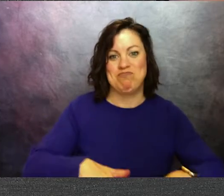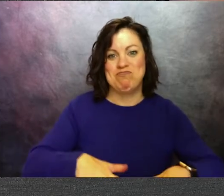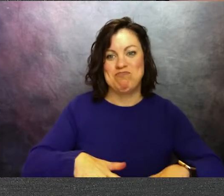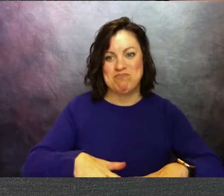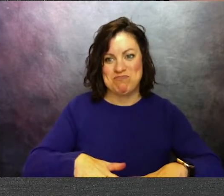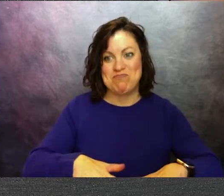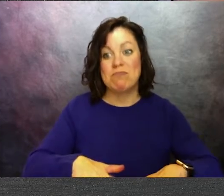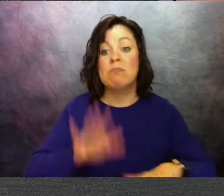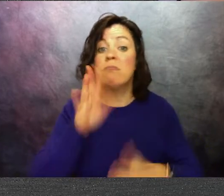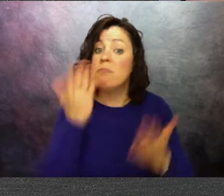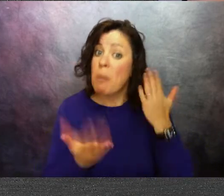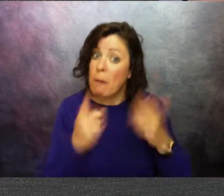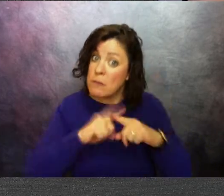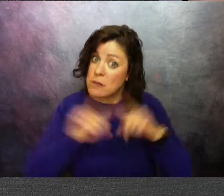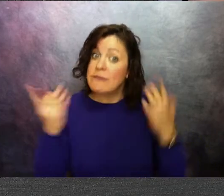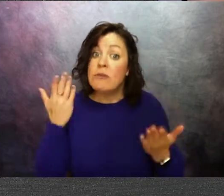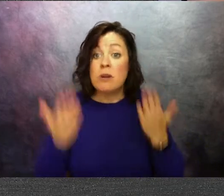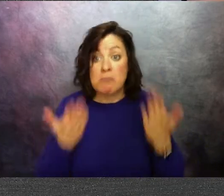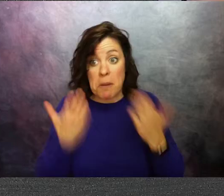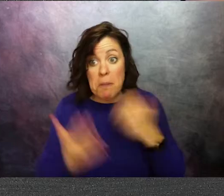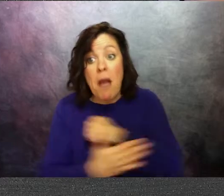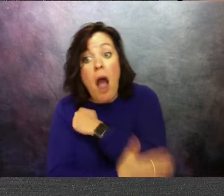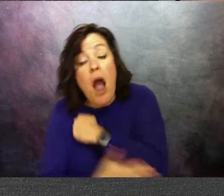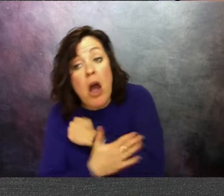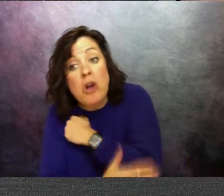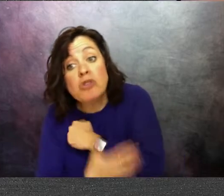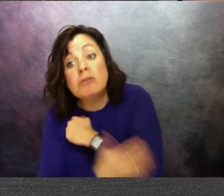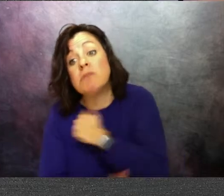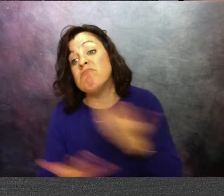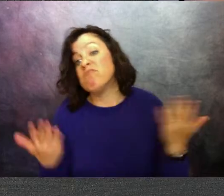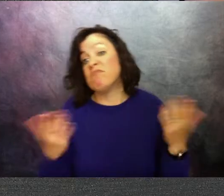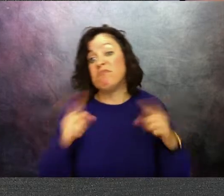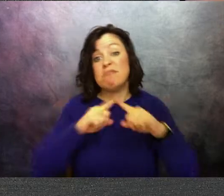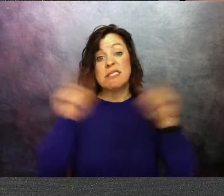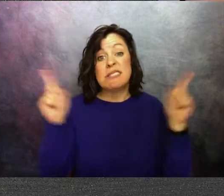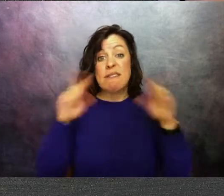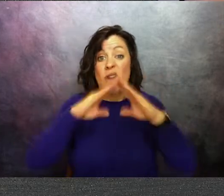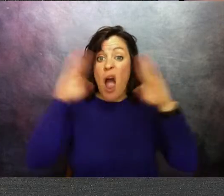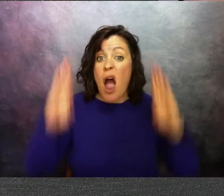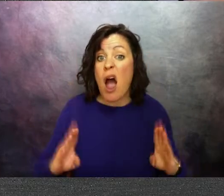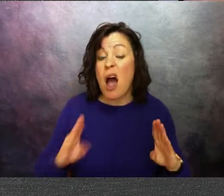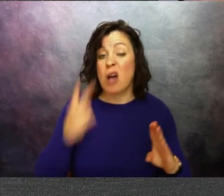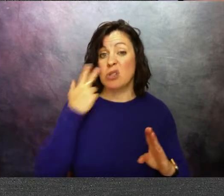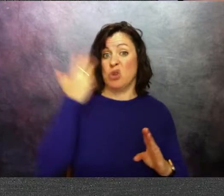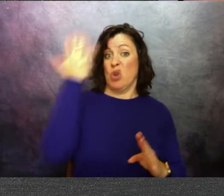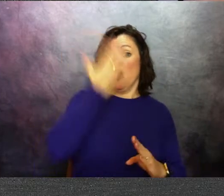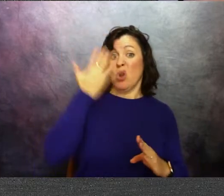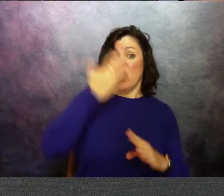They might live in different countries. They might live in different types of houses than you do.